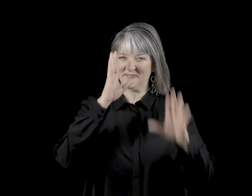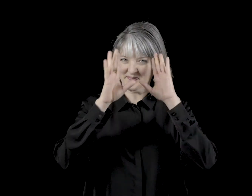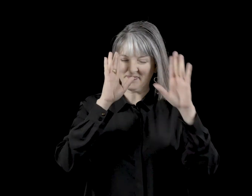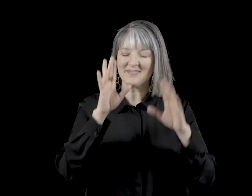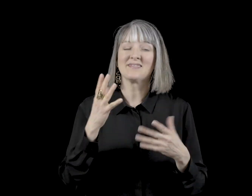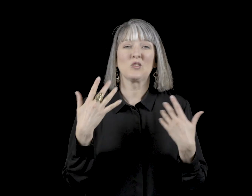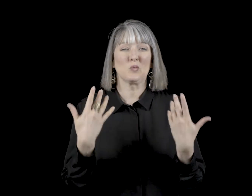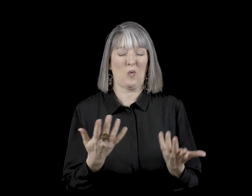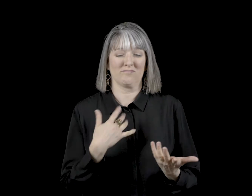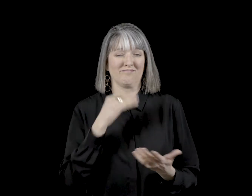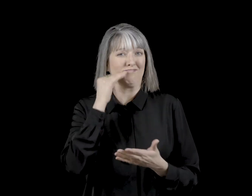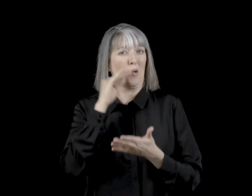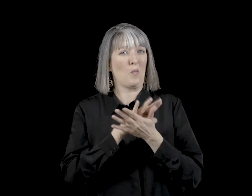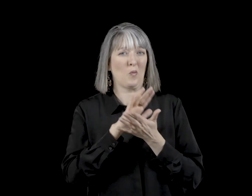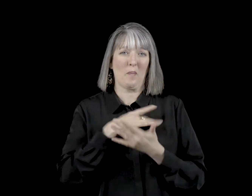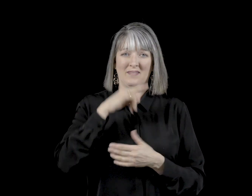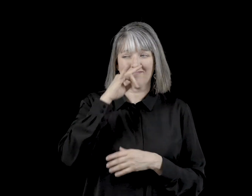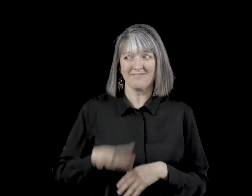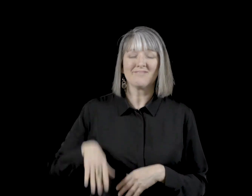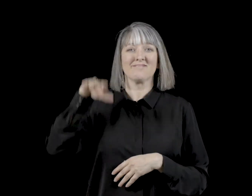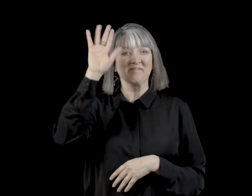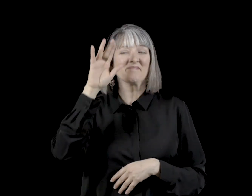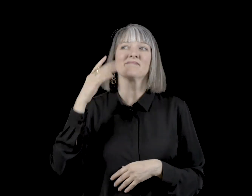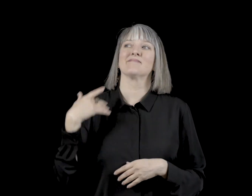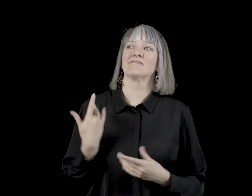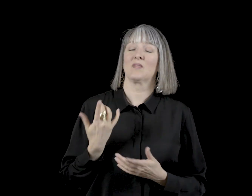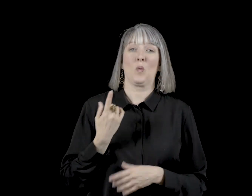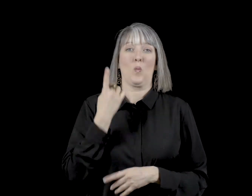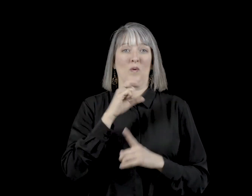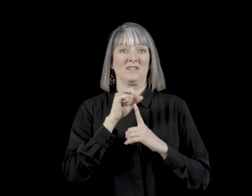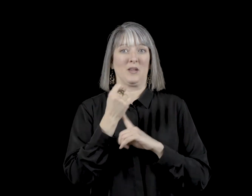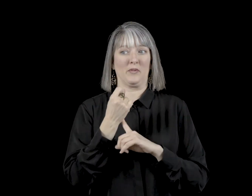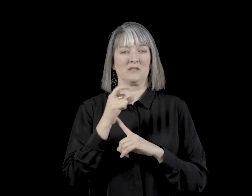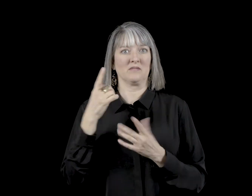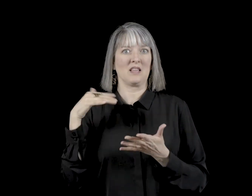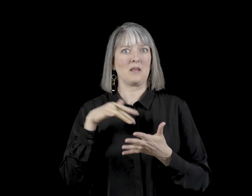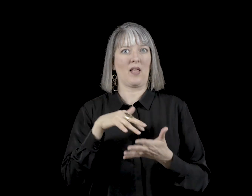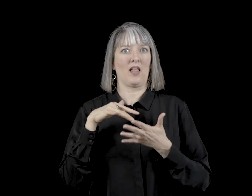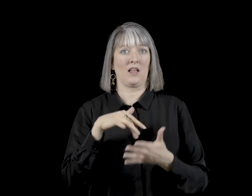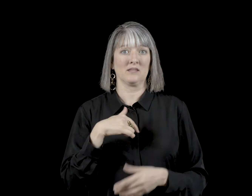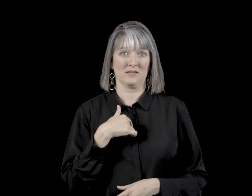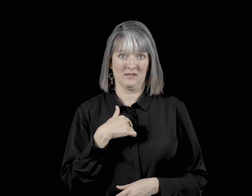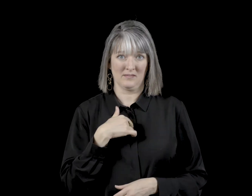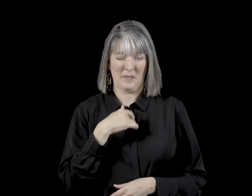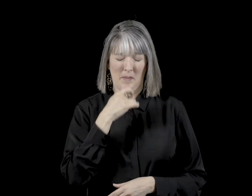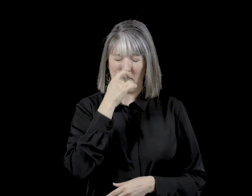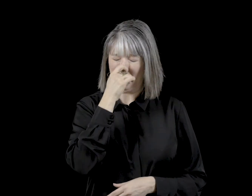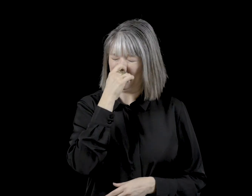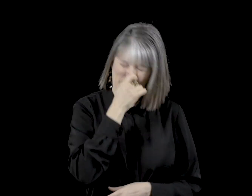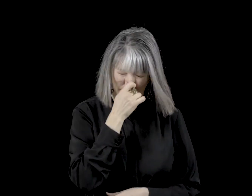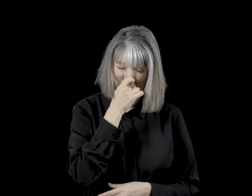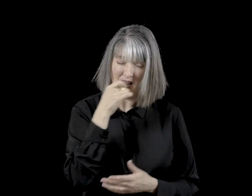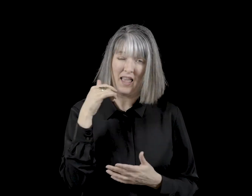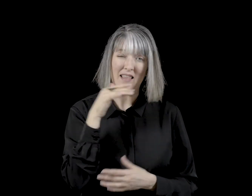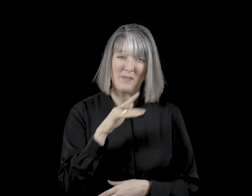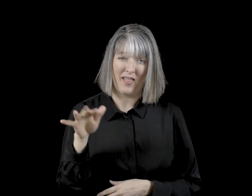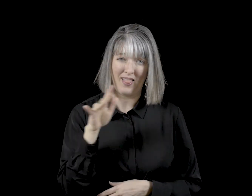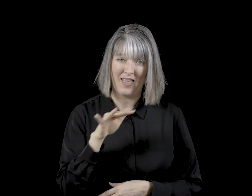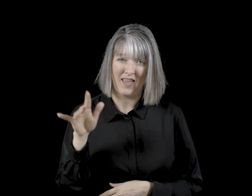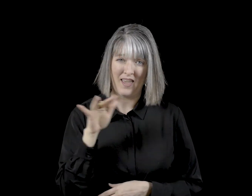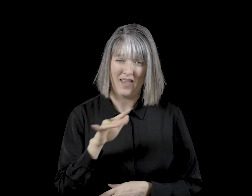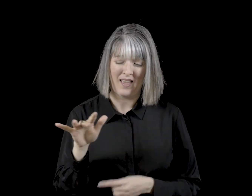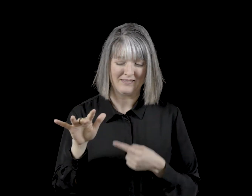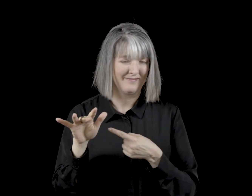Hello to all! Having home-schooled my kids for many years I found that I stink terribly at the subject of spelling!